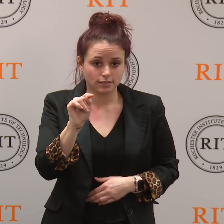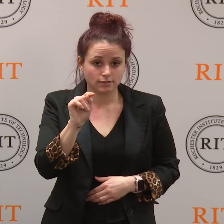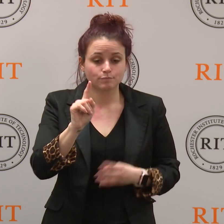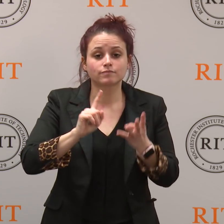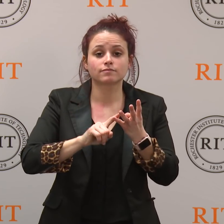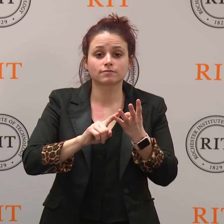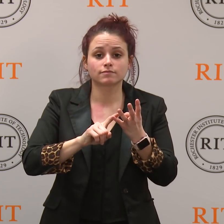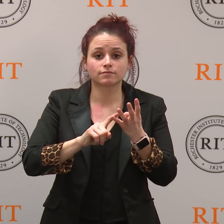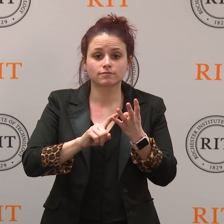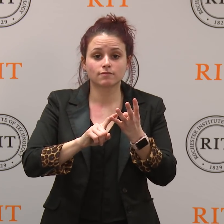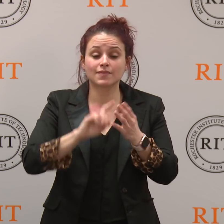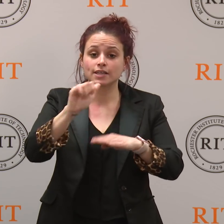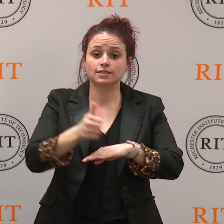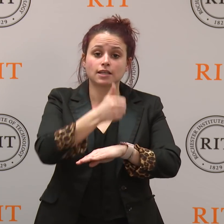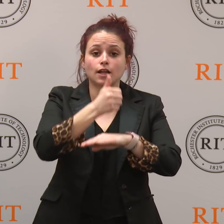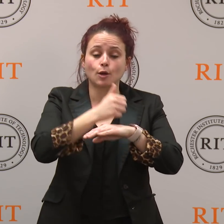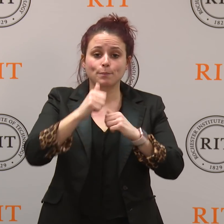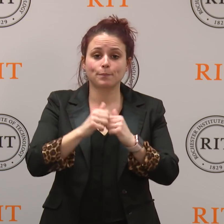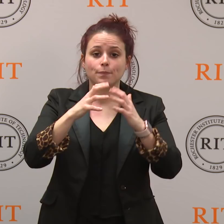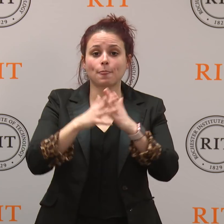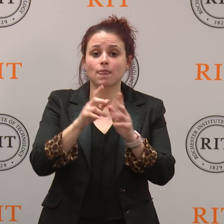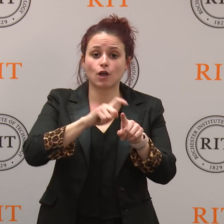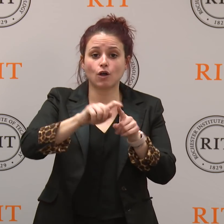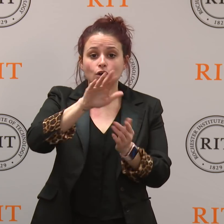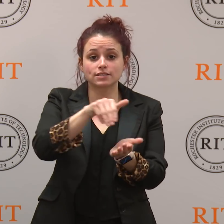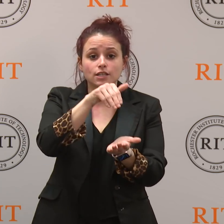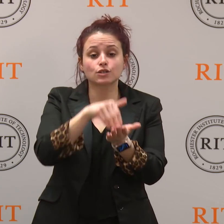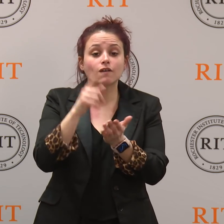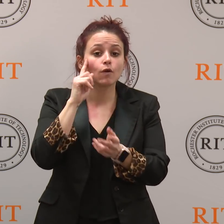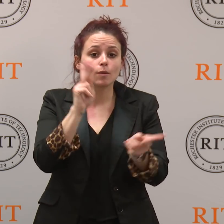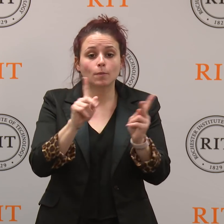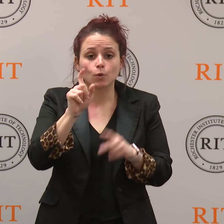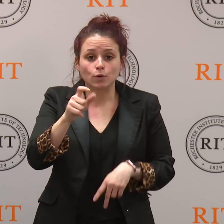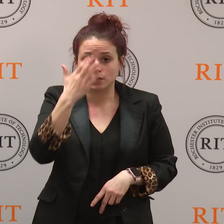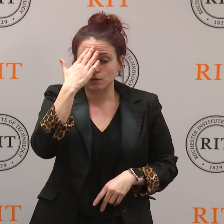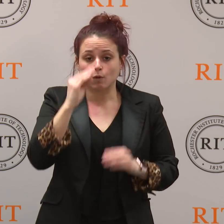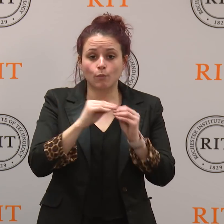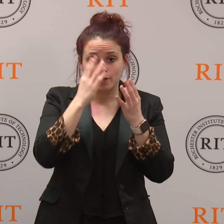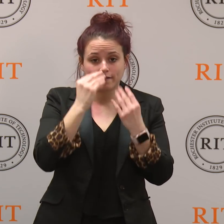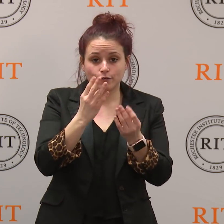Activation of a call center for those seeking additional information.